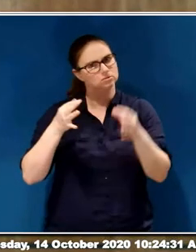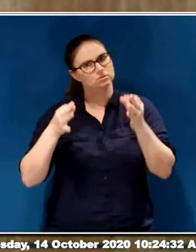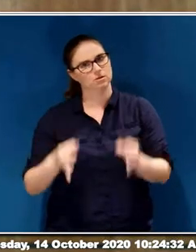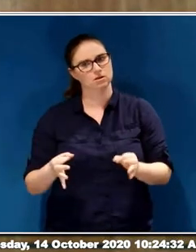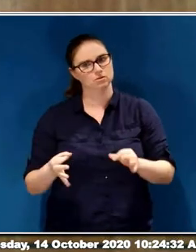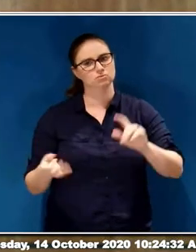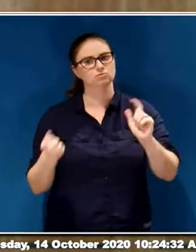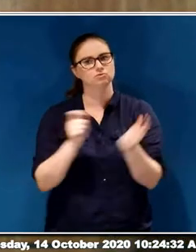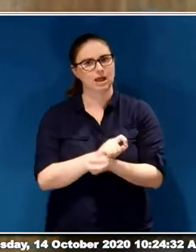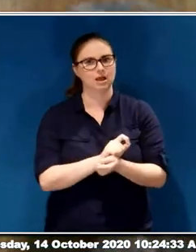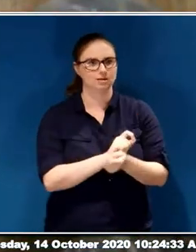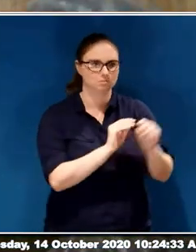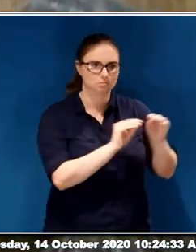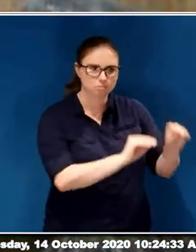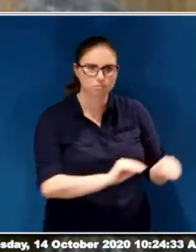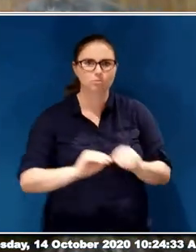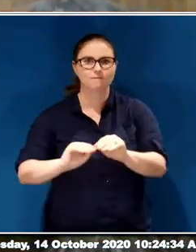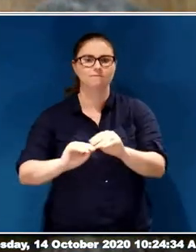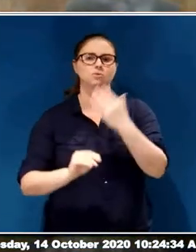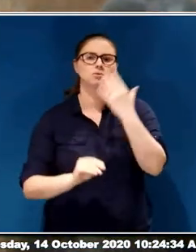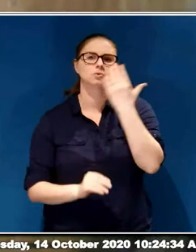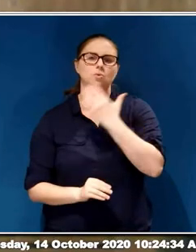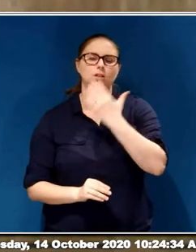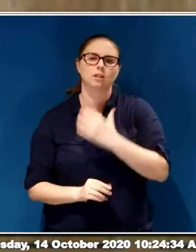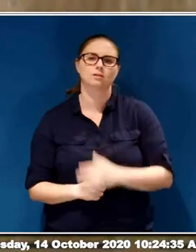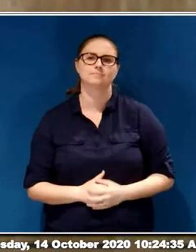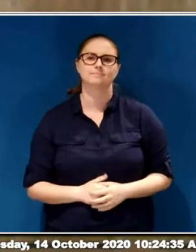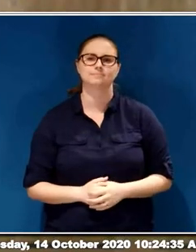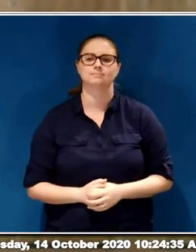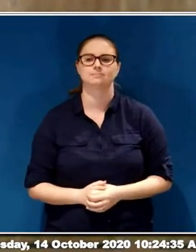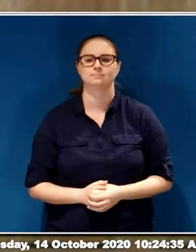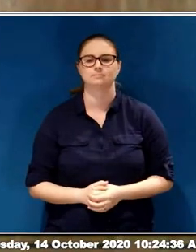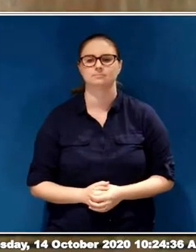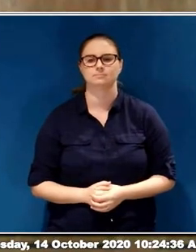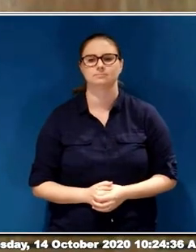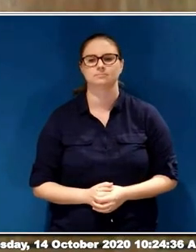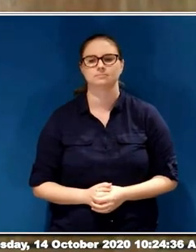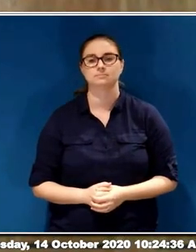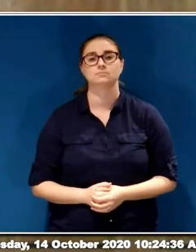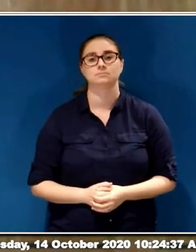Kobe had had such a successful year in Year 7, he had developed some